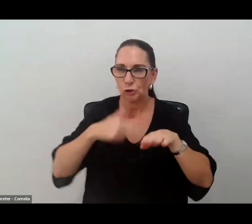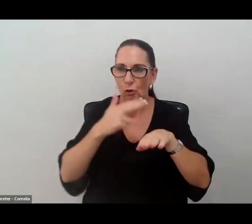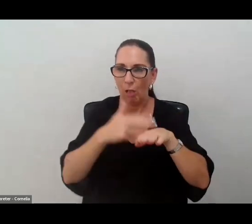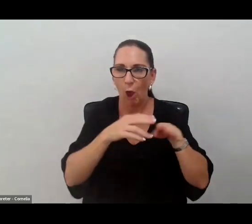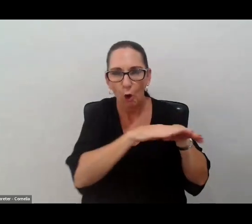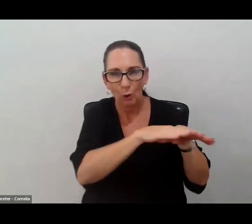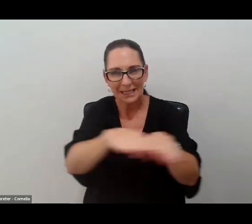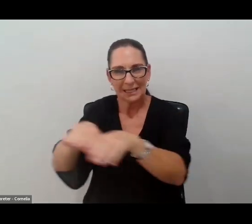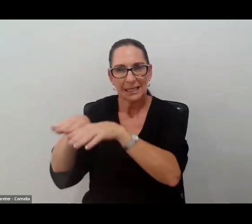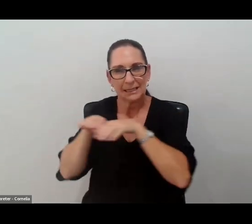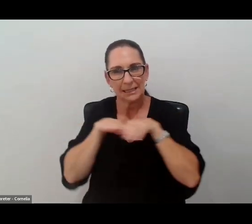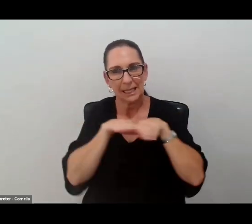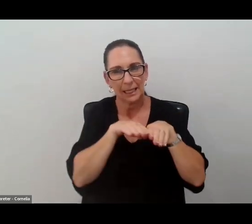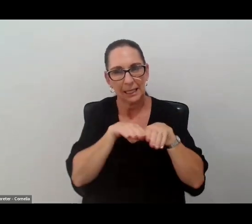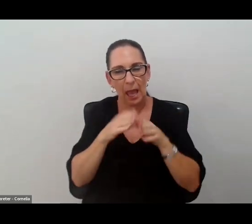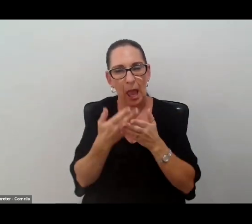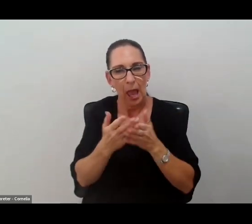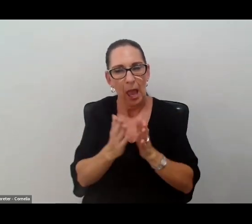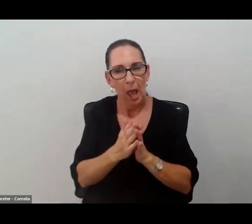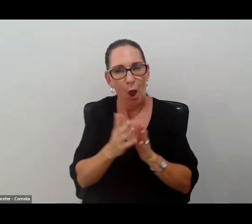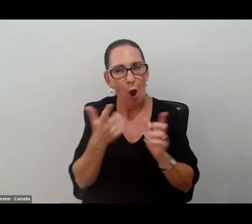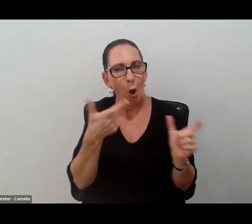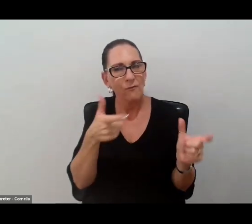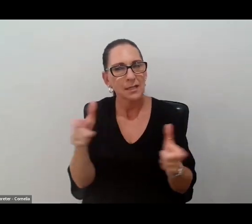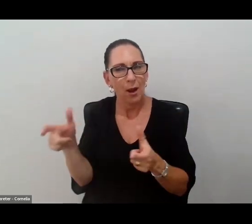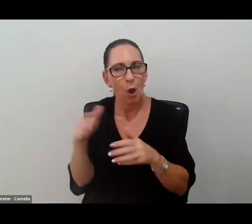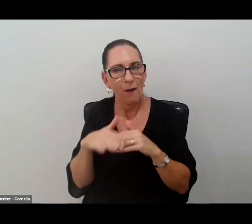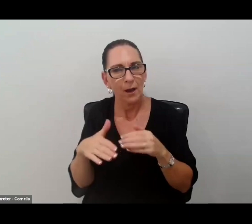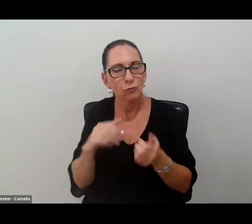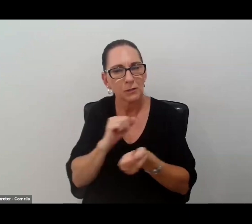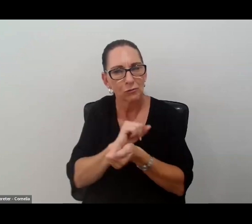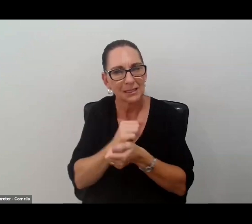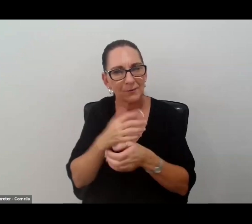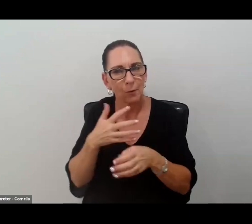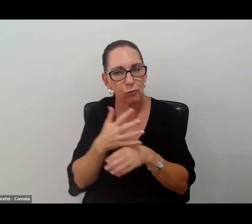and how we oversight restrictive practices and our combined efforts through State and